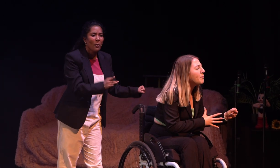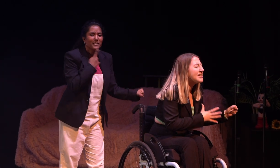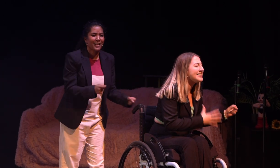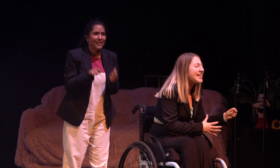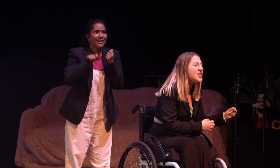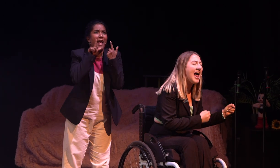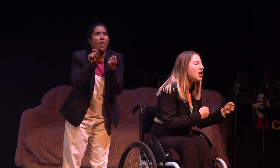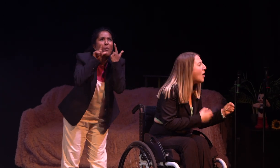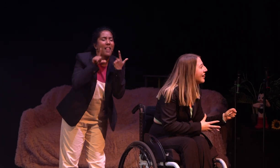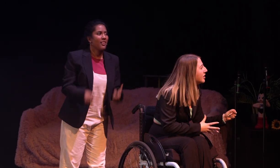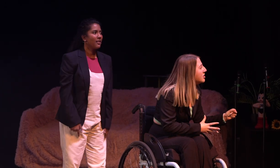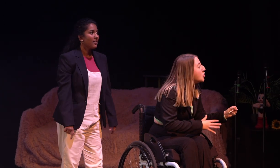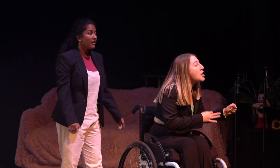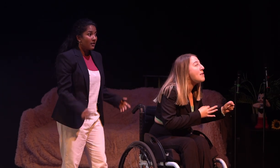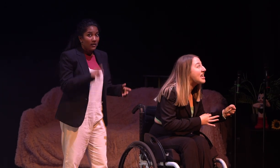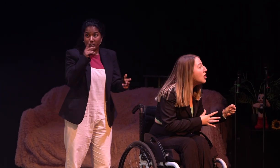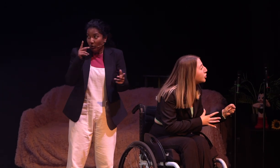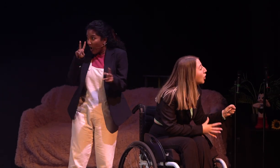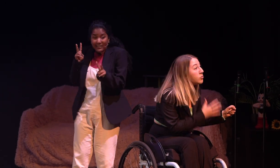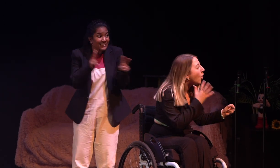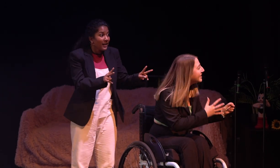it! Stop saying 'LOL'! You're making a show! Can't